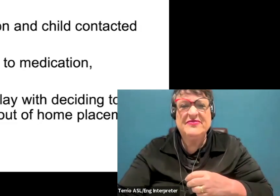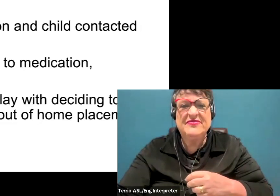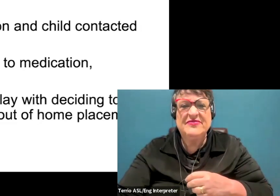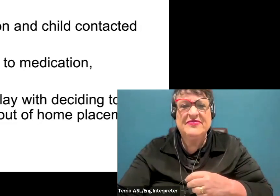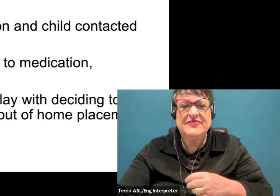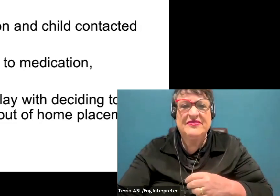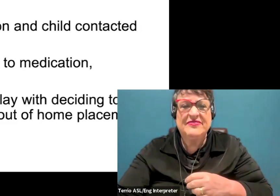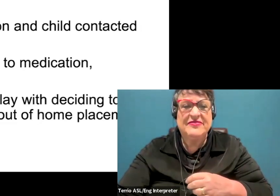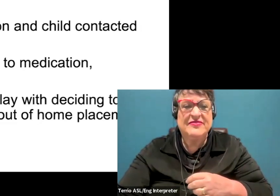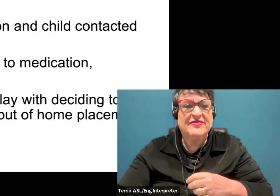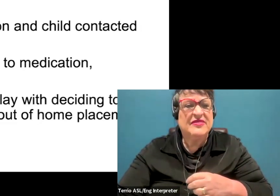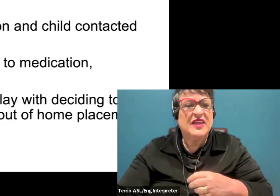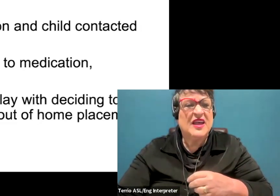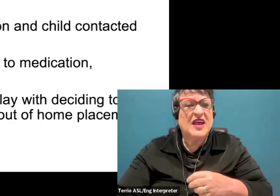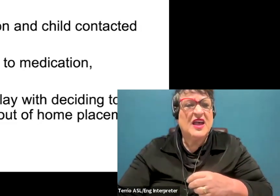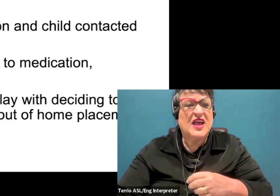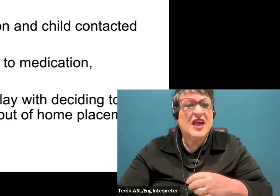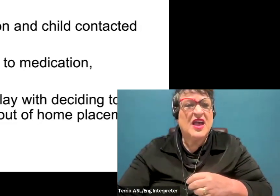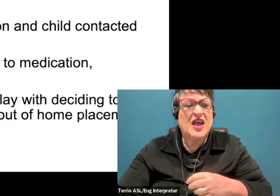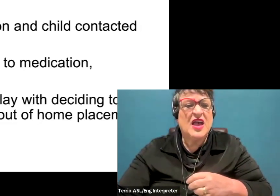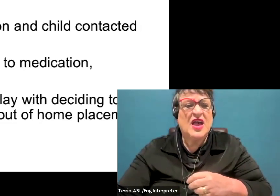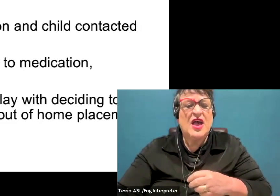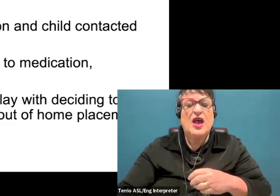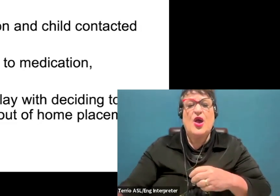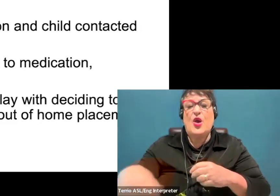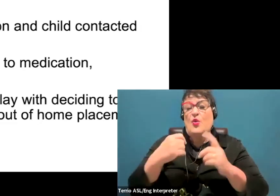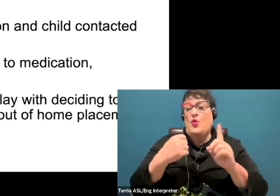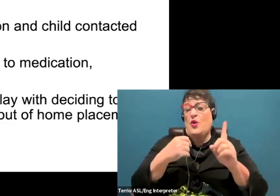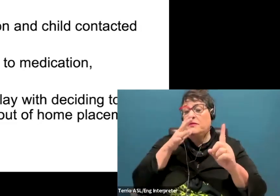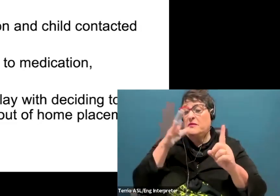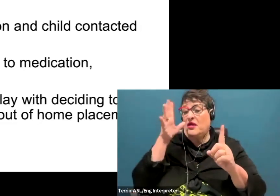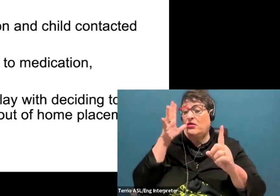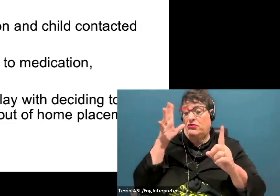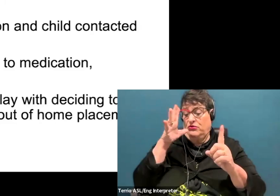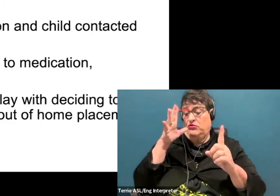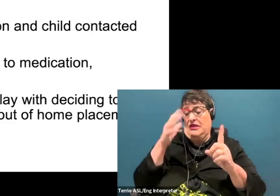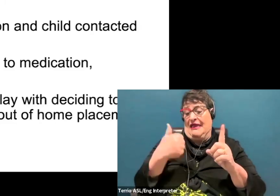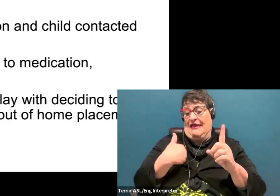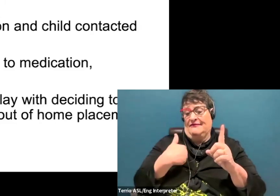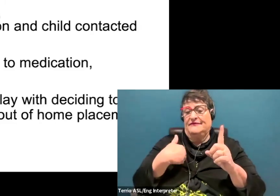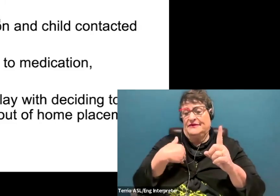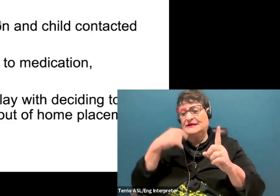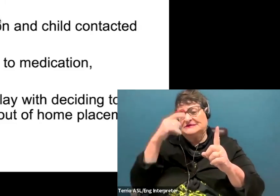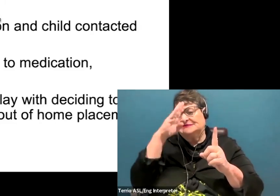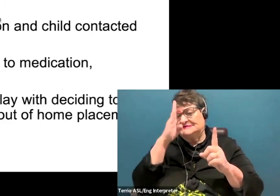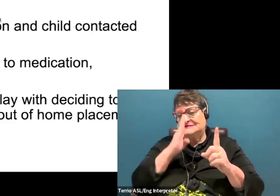schizophrenia and she has a teen daughter with her at the time. She is unstably housed.